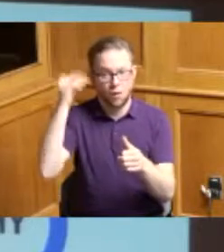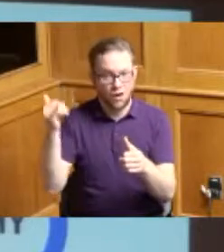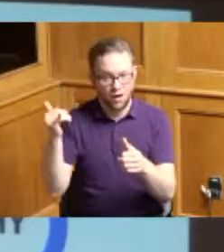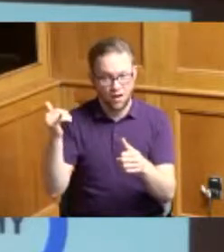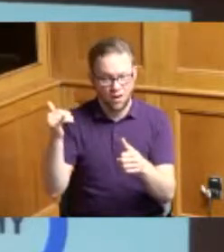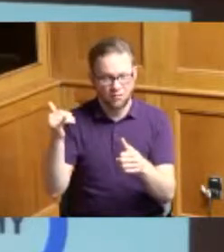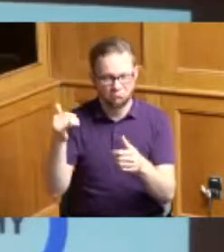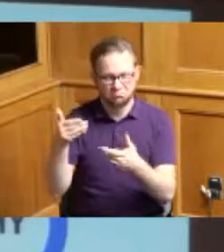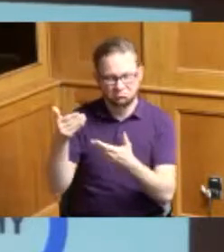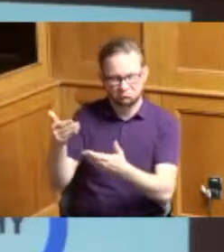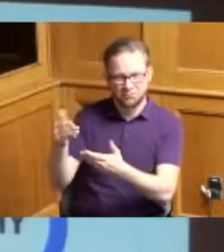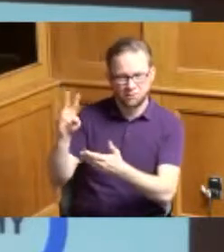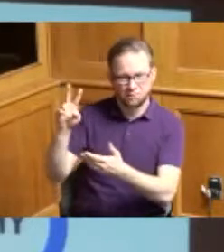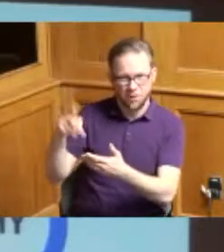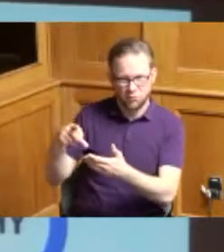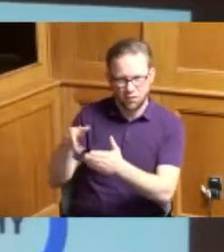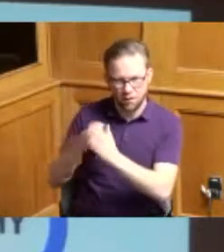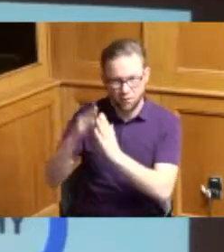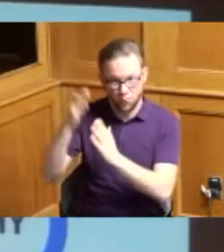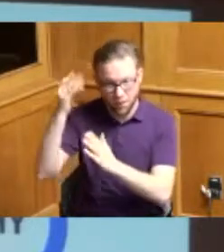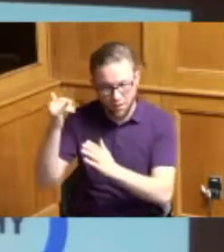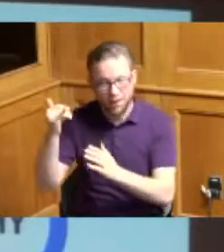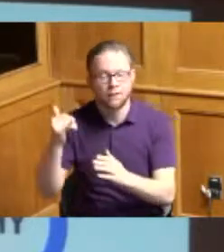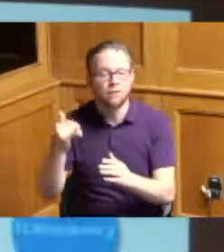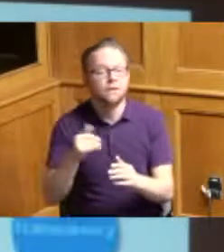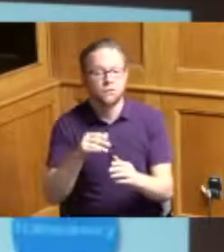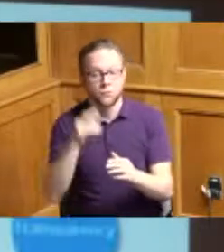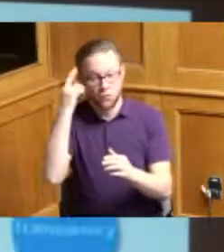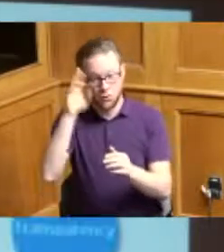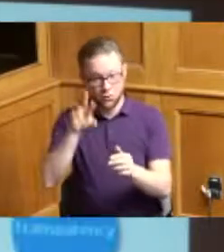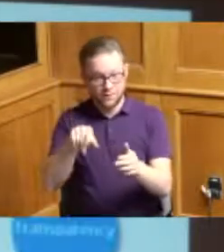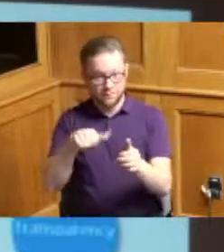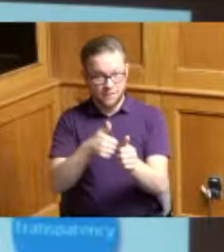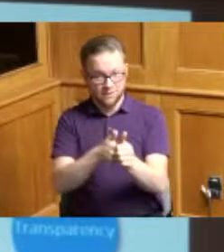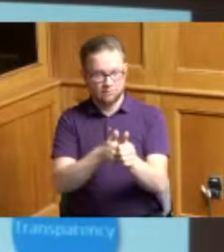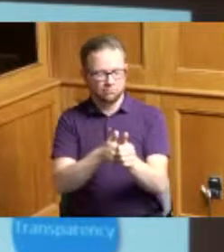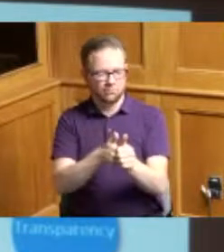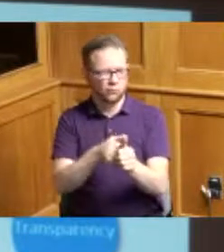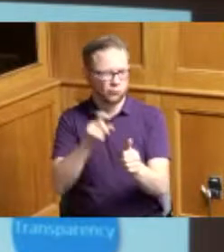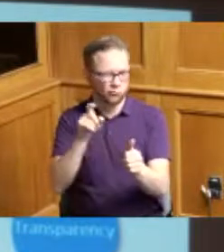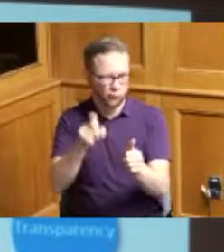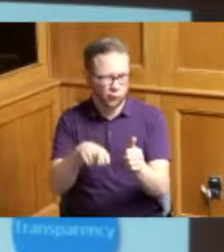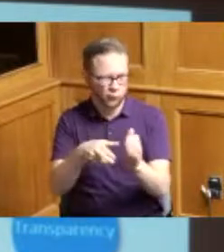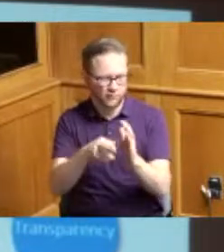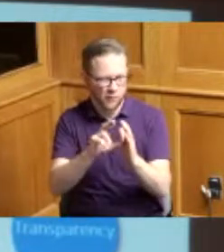drivers are behind this I think are are good to kind of review so our drivers were of course the